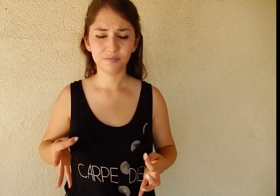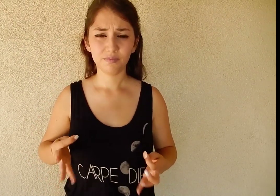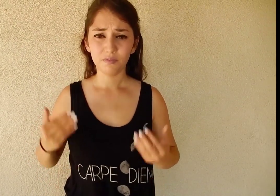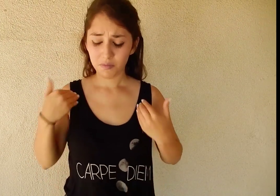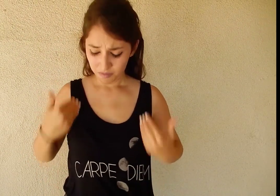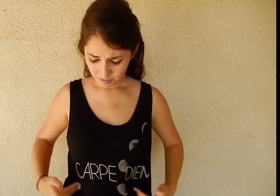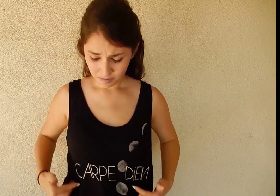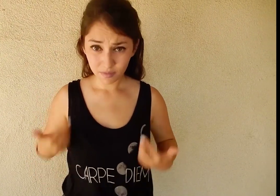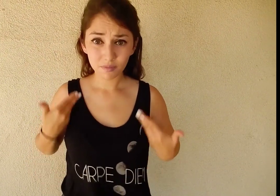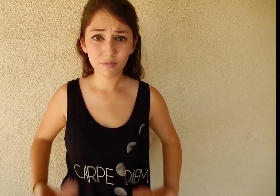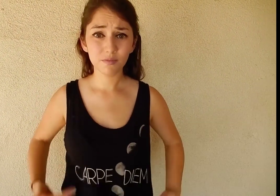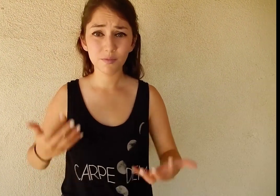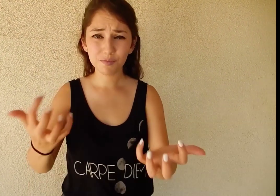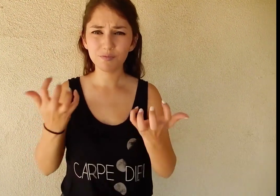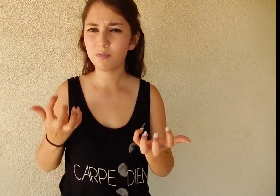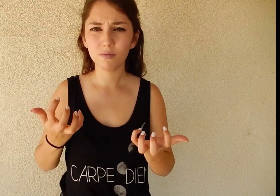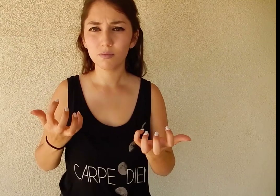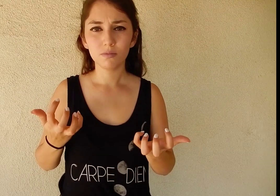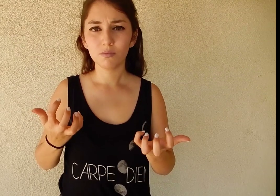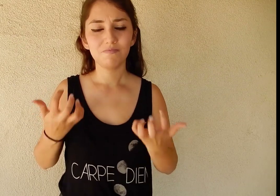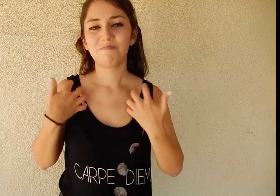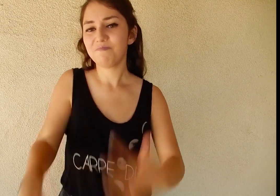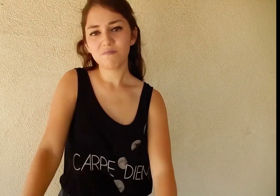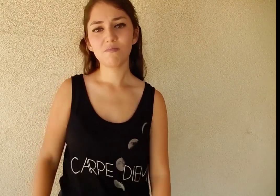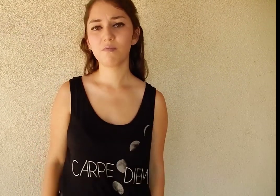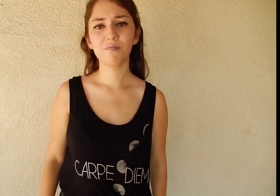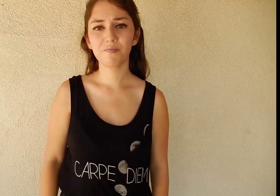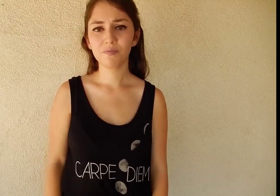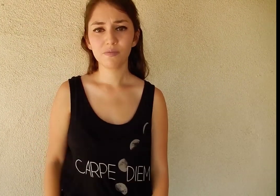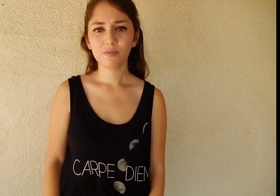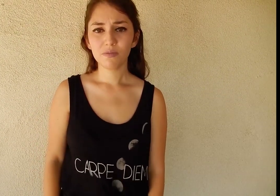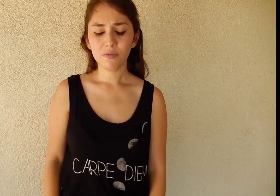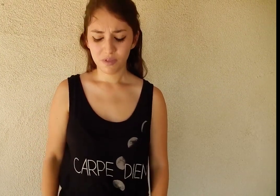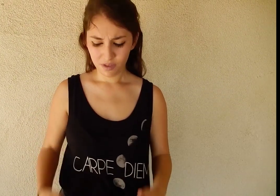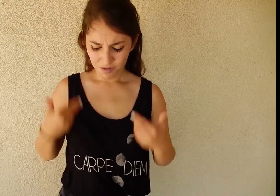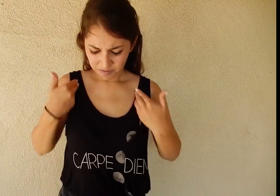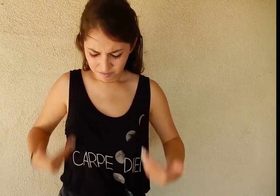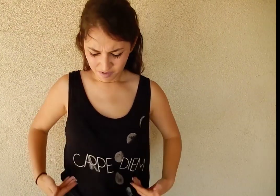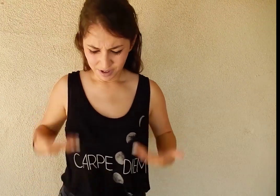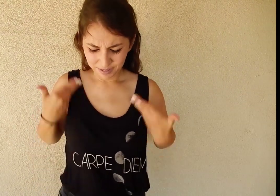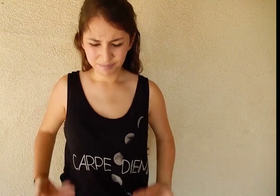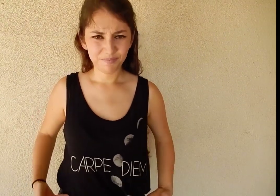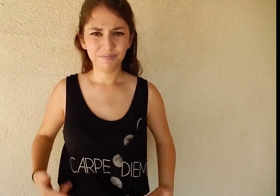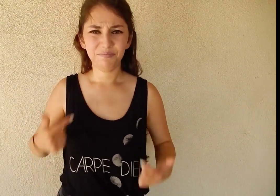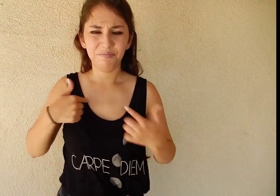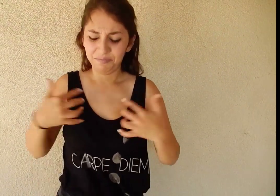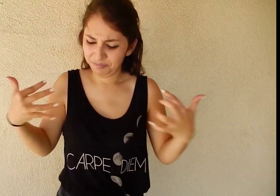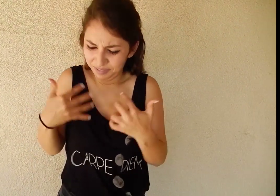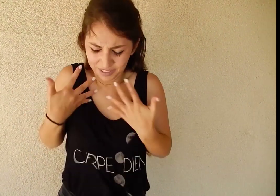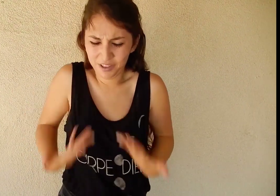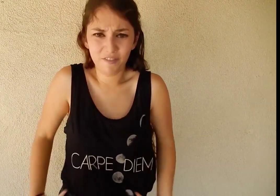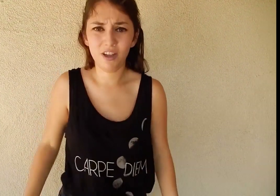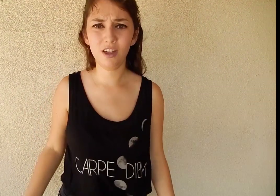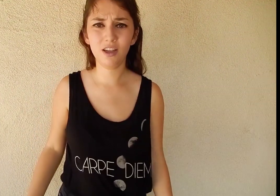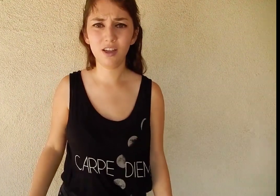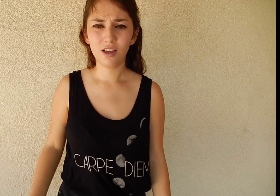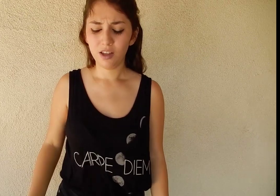I don’t want my body anymore. I was terrified of it